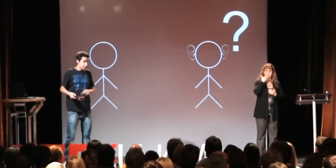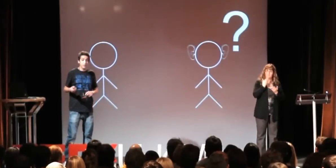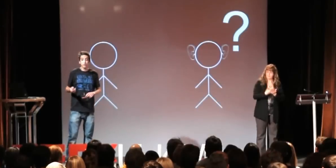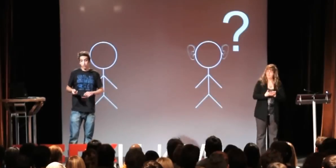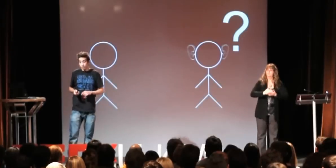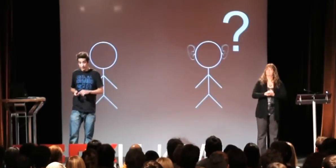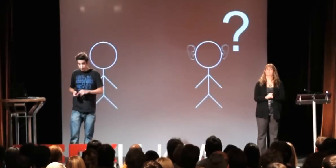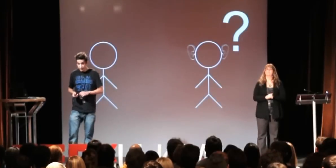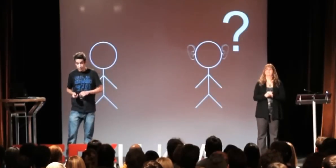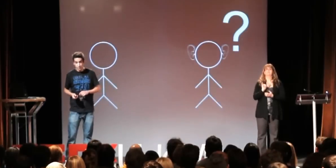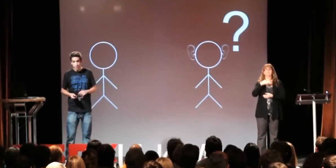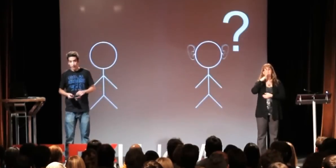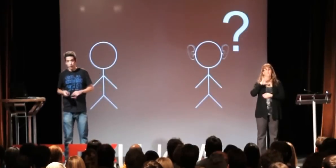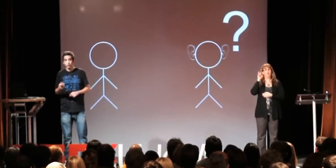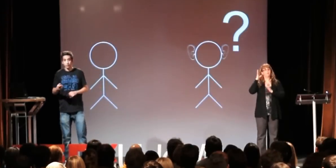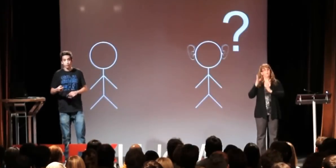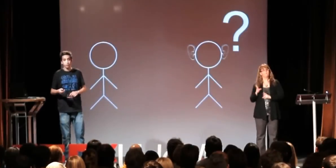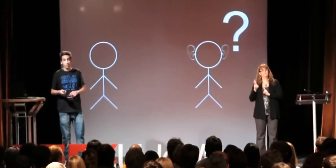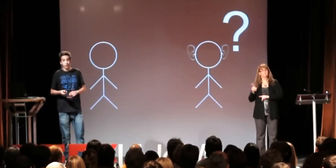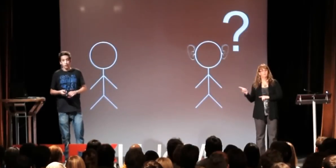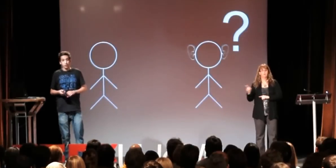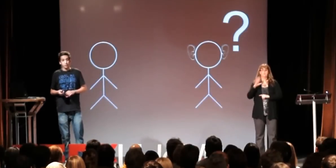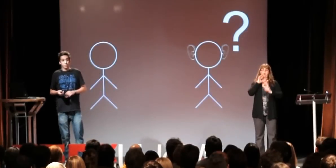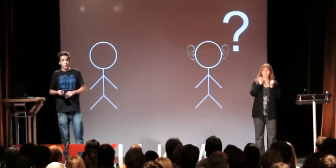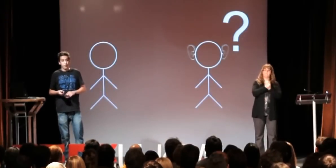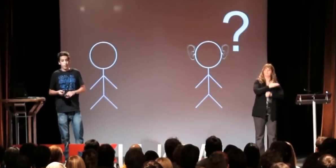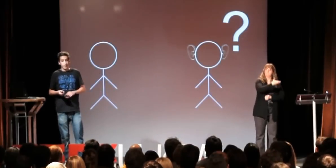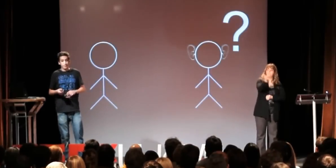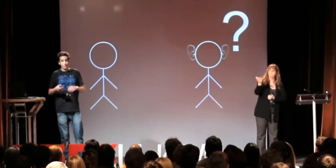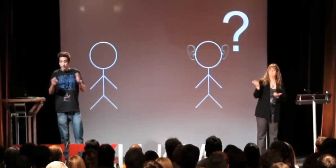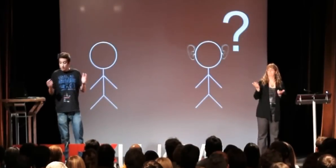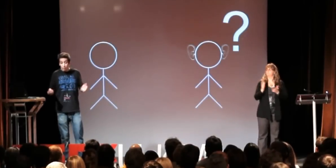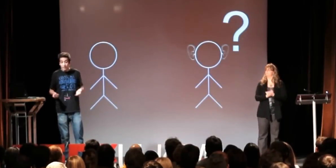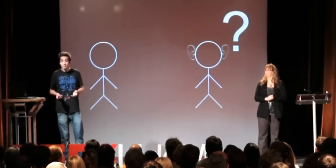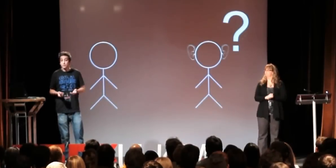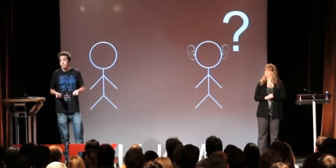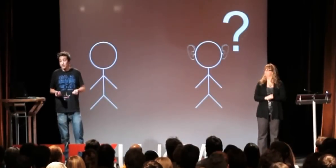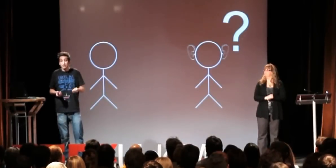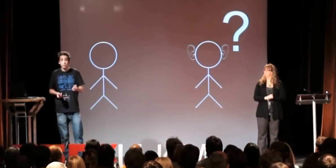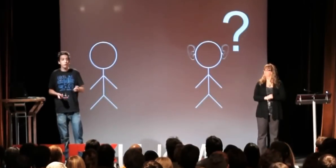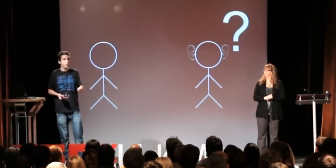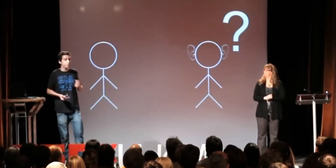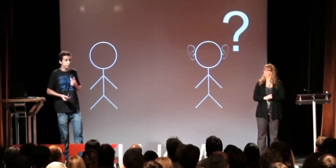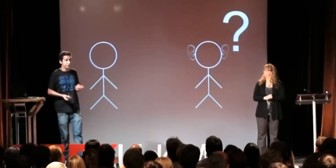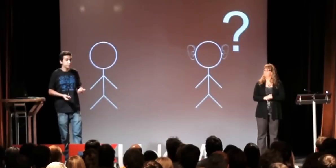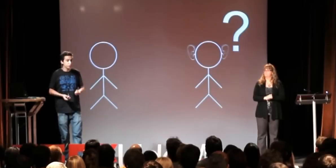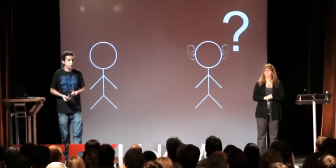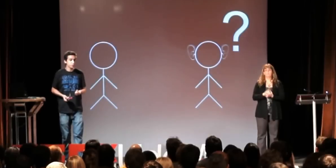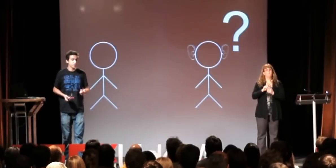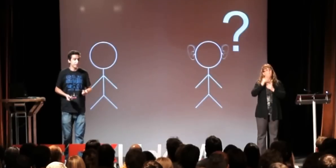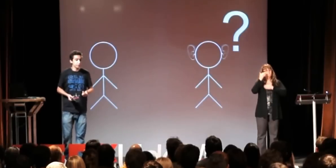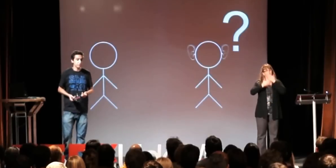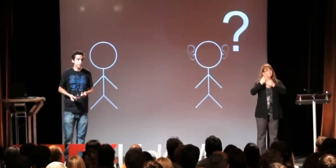When the hearing-impaired speak, they use more or less the same process...